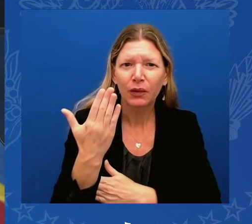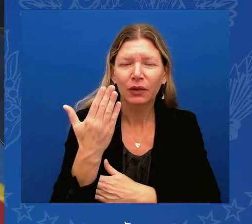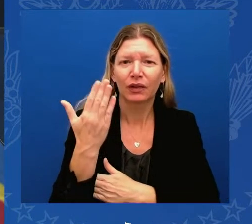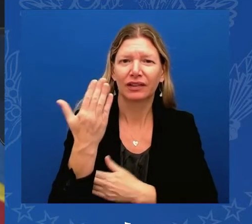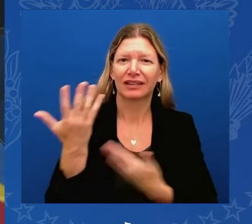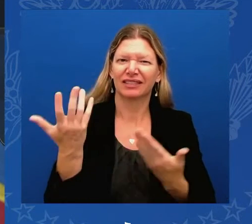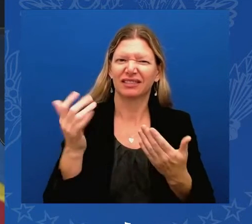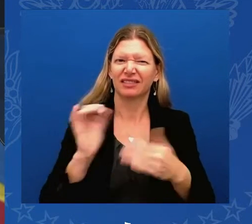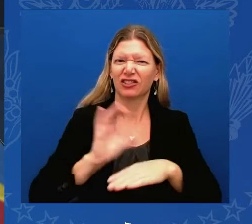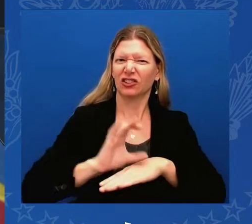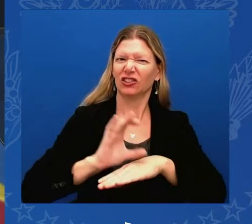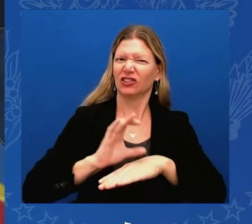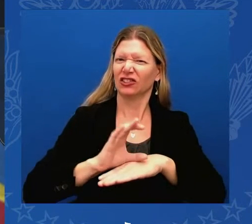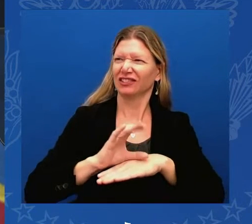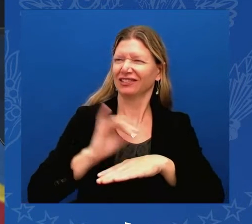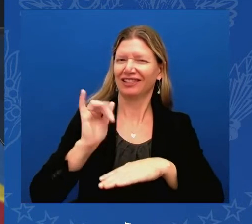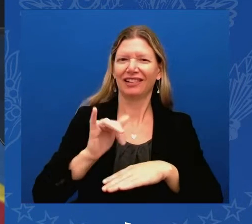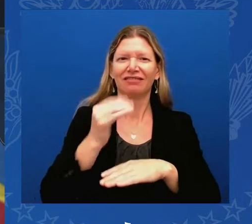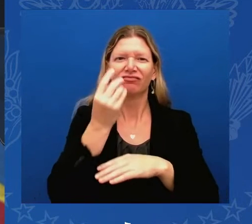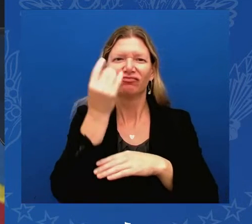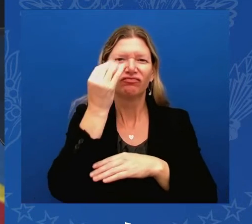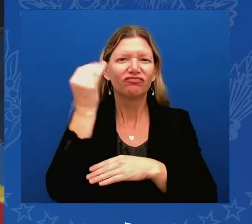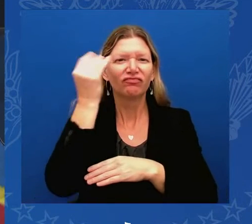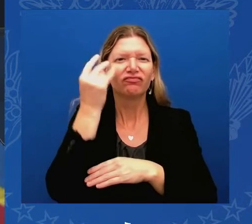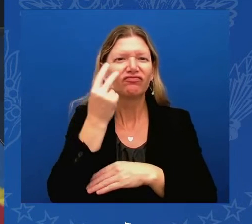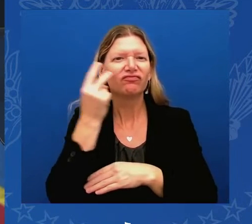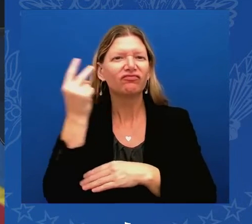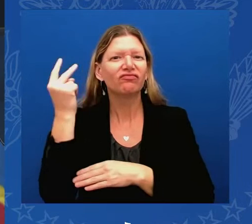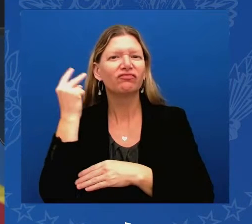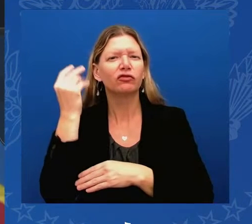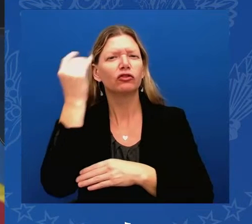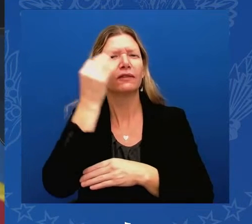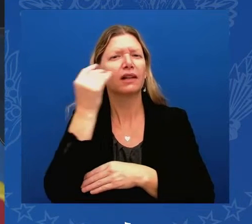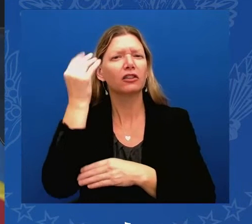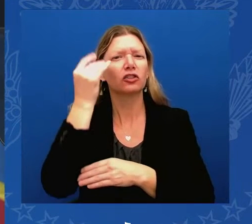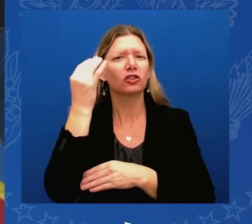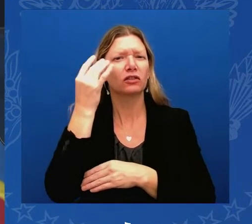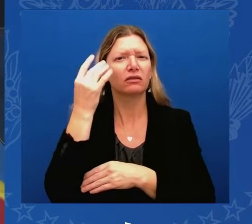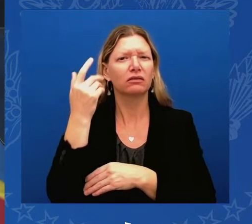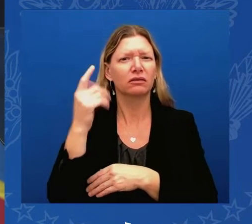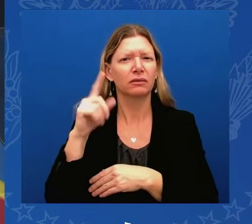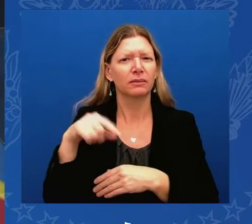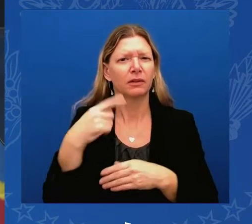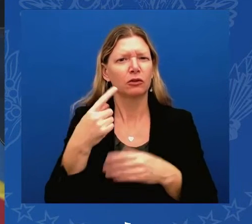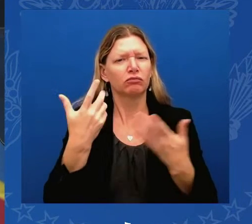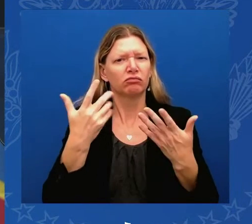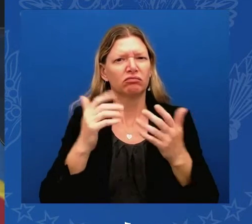Remember, Jesus was buried on Friday, and it was Sunday -- on Sunday he rose again.